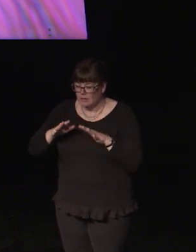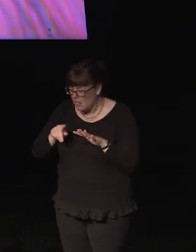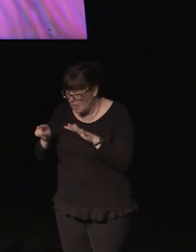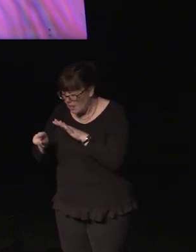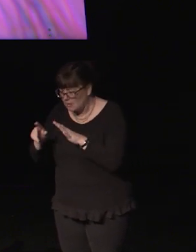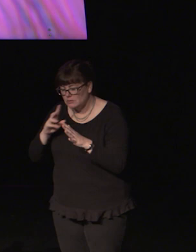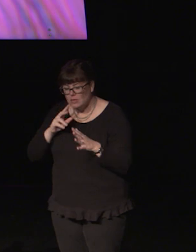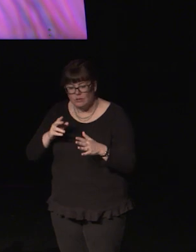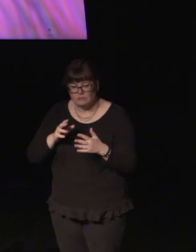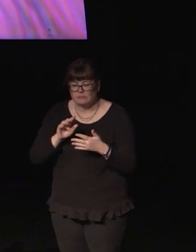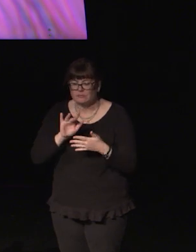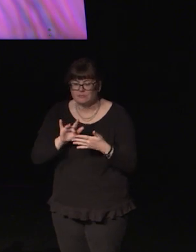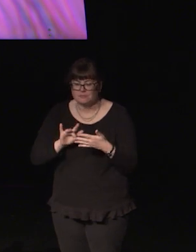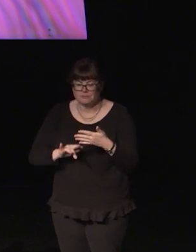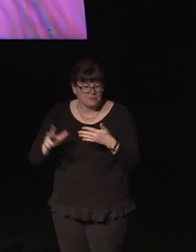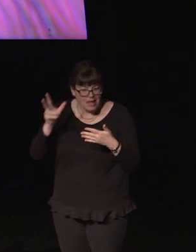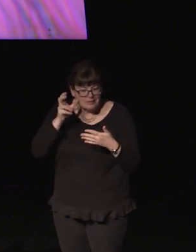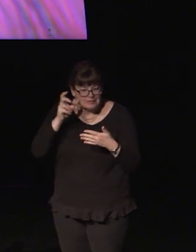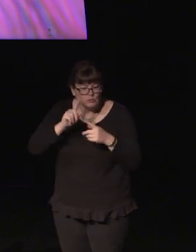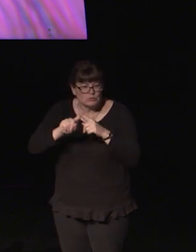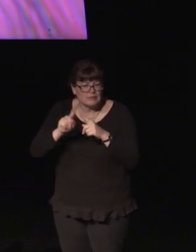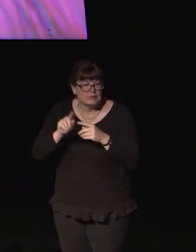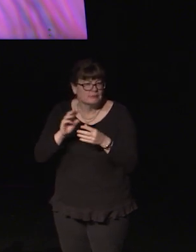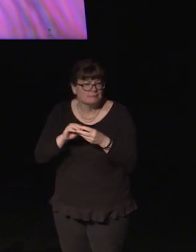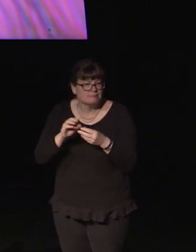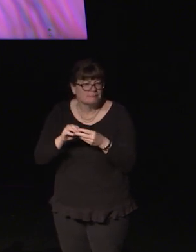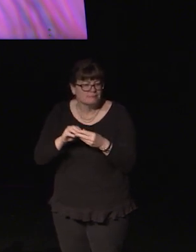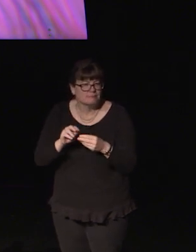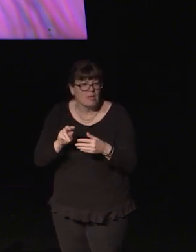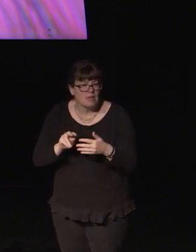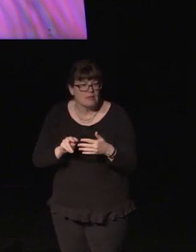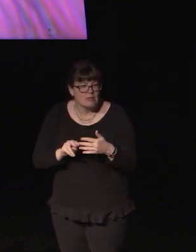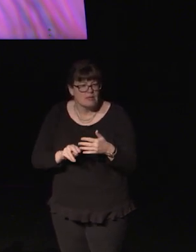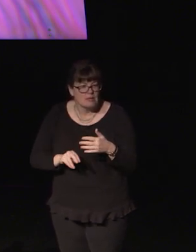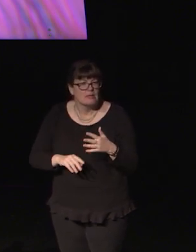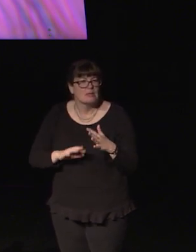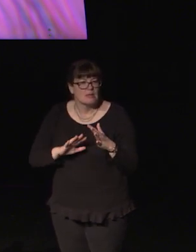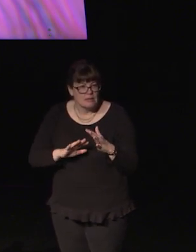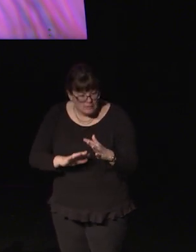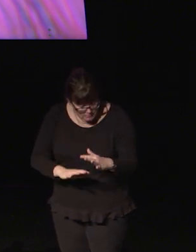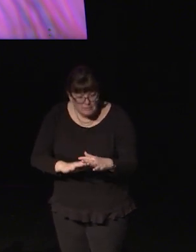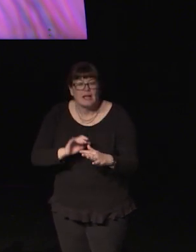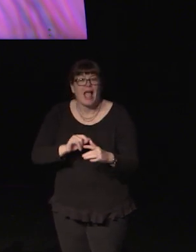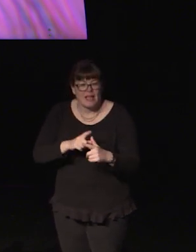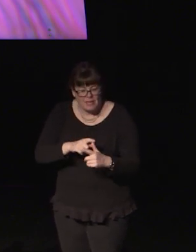and listen to the different stats and pick the ones I want. That kind of interfacing. That's where it gets really kind of overwhelming.